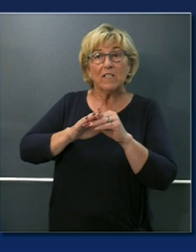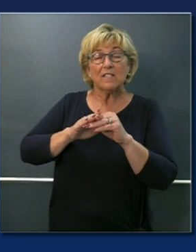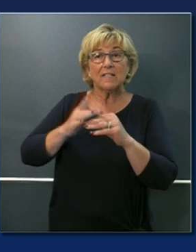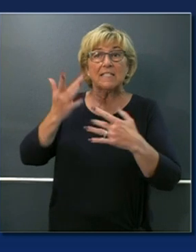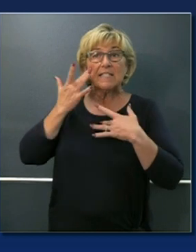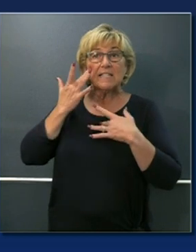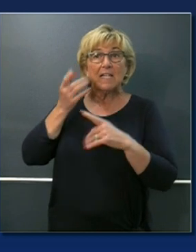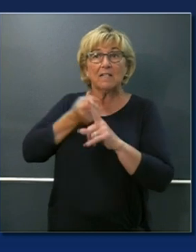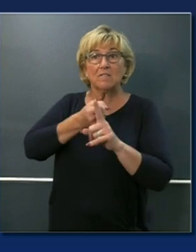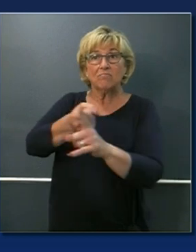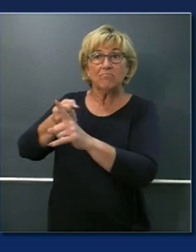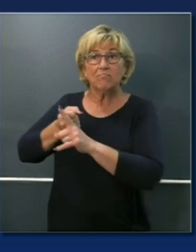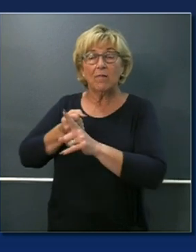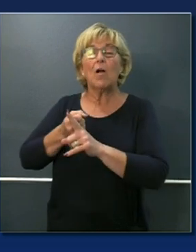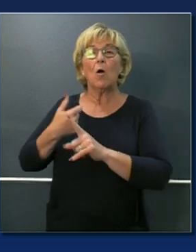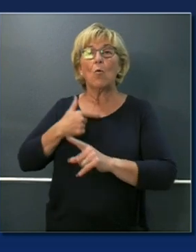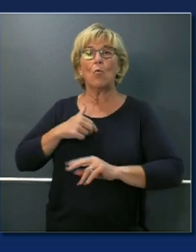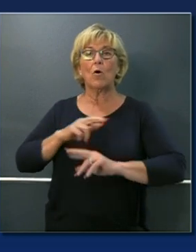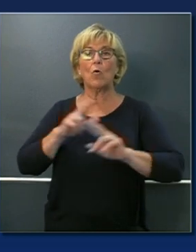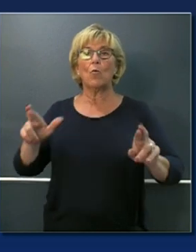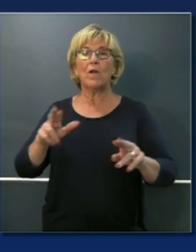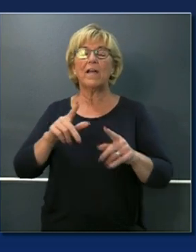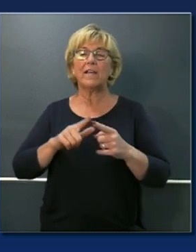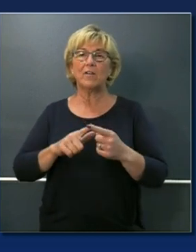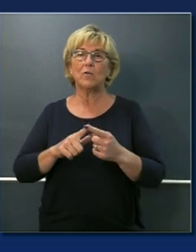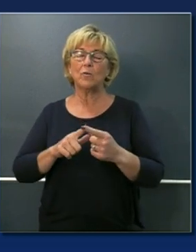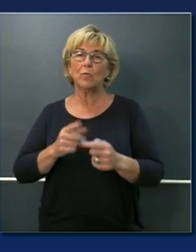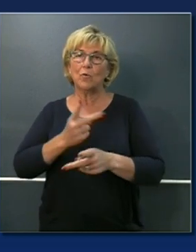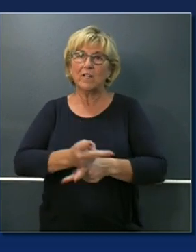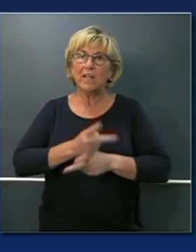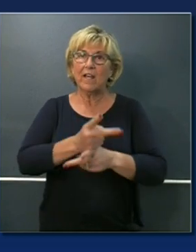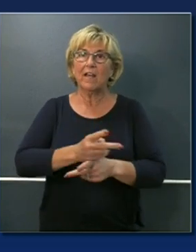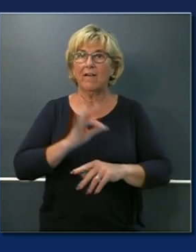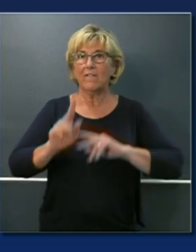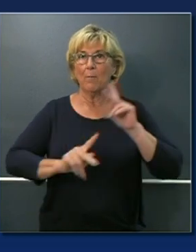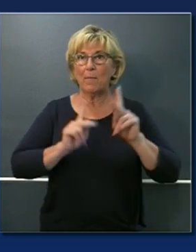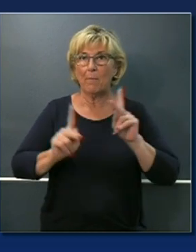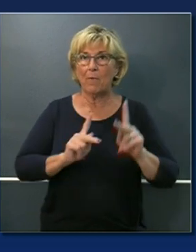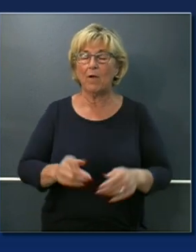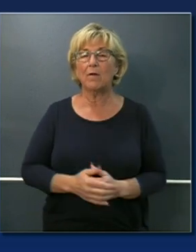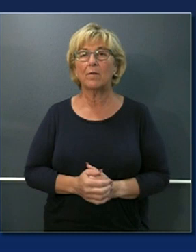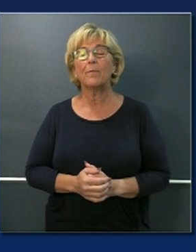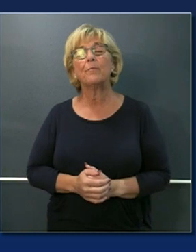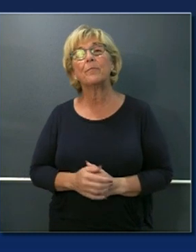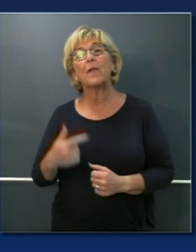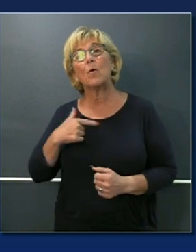WE NEED TO MAINTAIN HOSPITAL SURGE CAPACITY MOVING TO THE NEXT STAGE WE CAN BE CONFIDENT